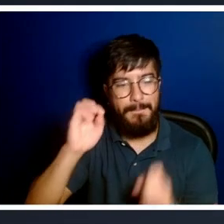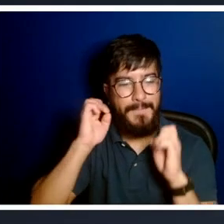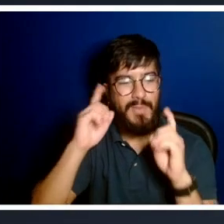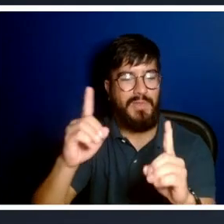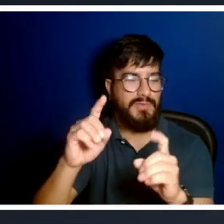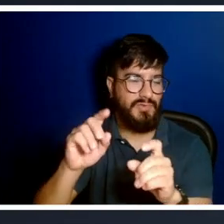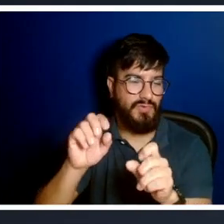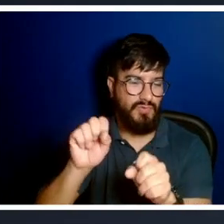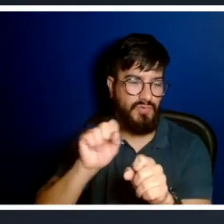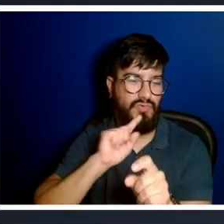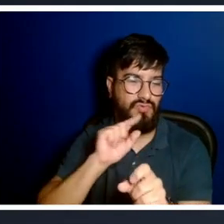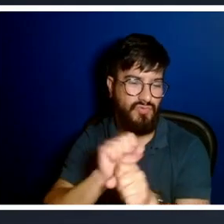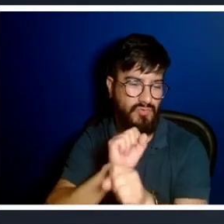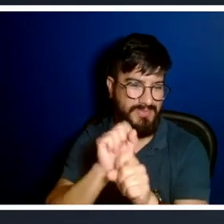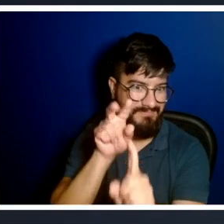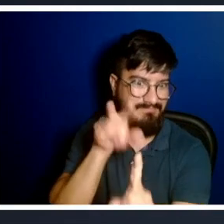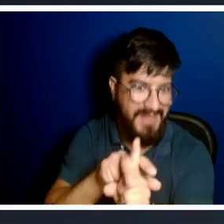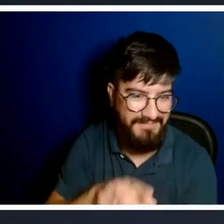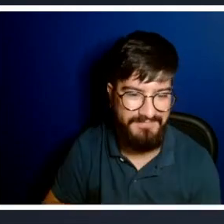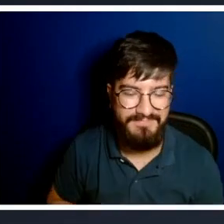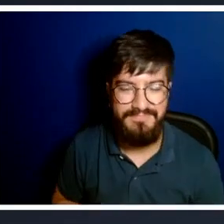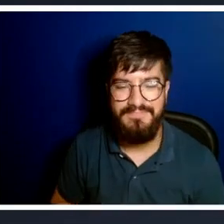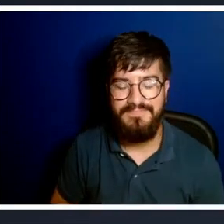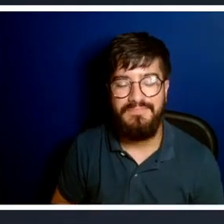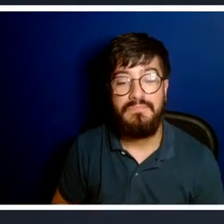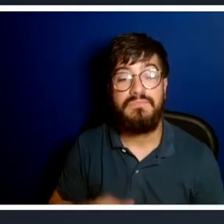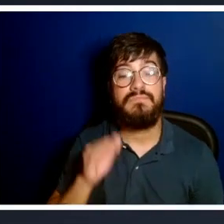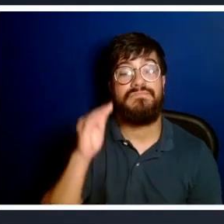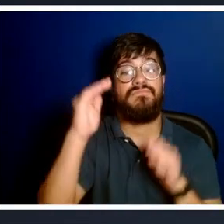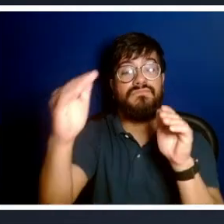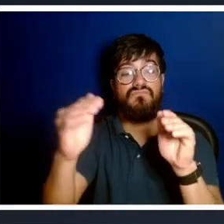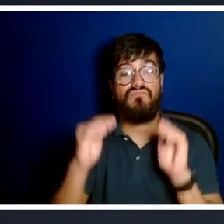But then we also do a lot of things that kind of start to fall outside of what you